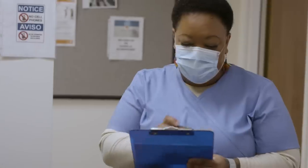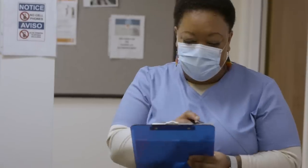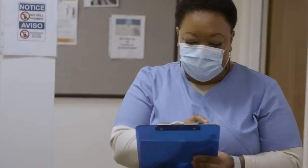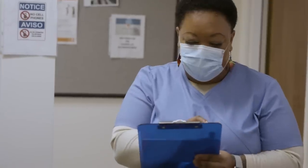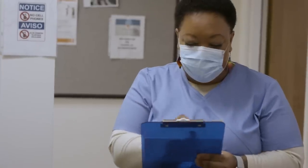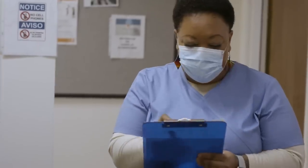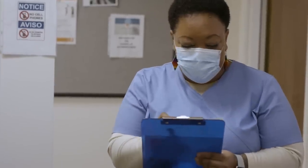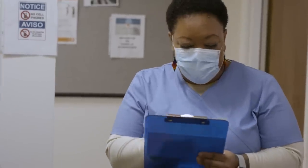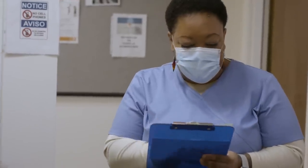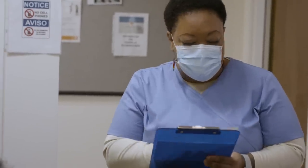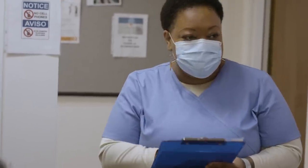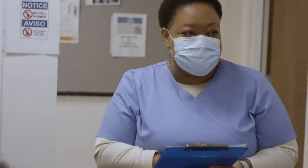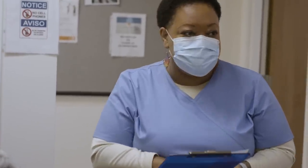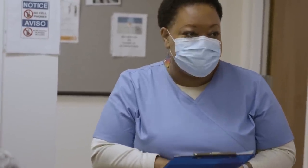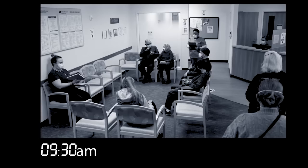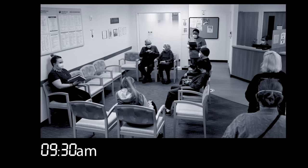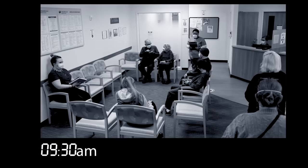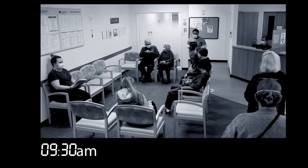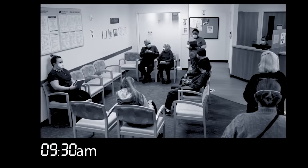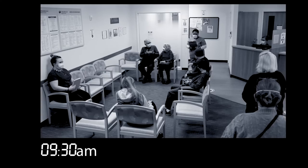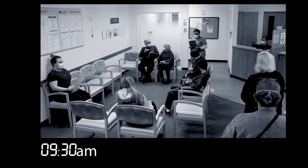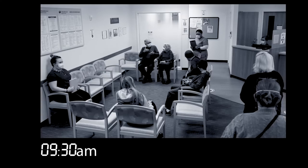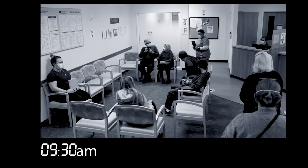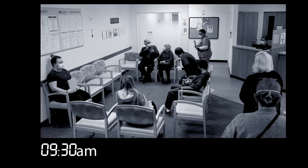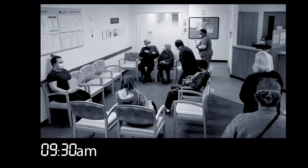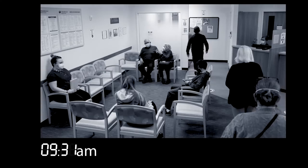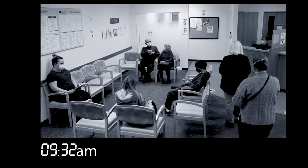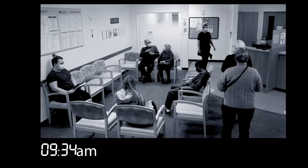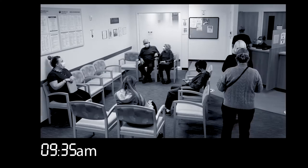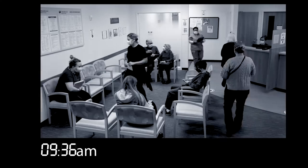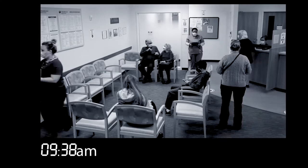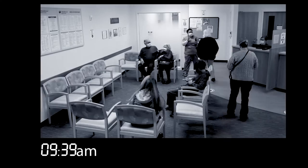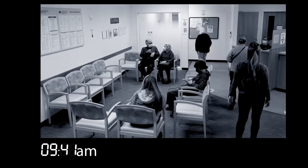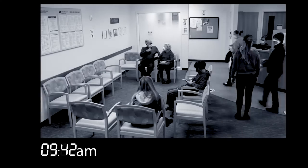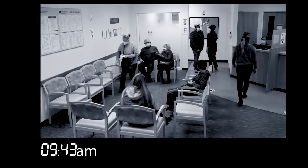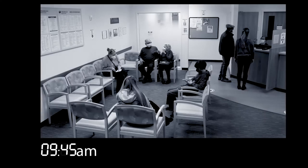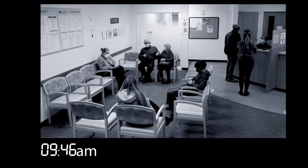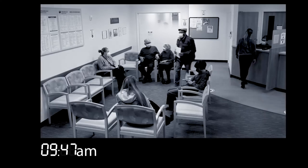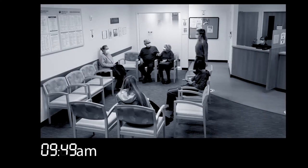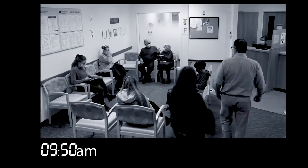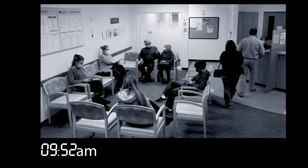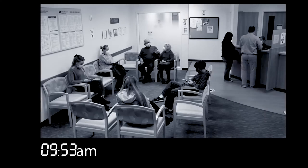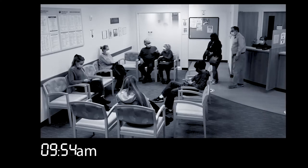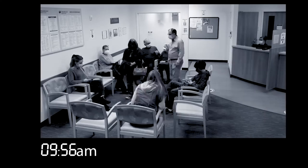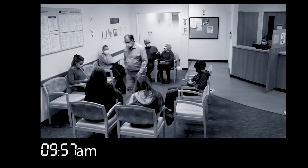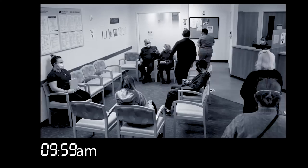Chris? (sound fast speed)